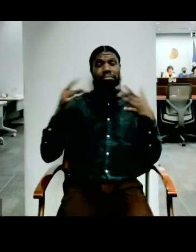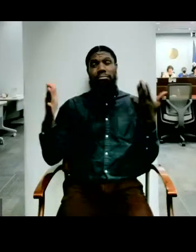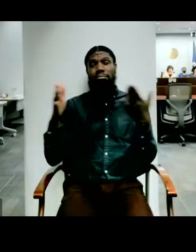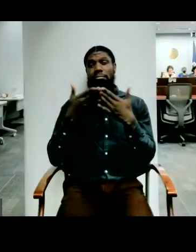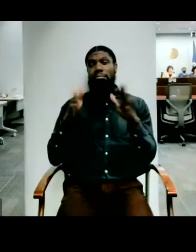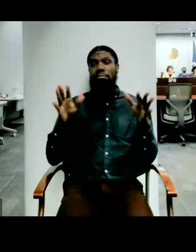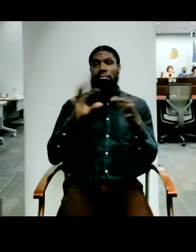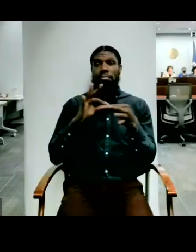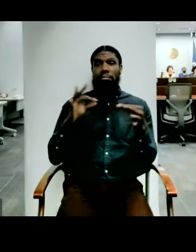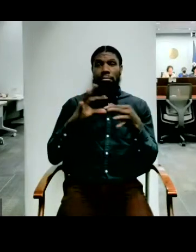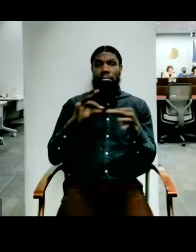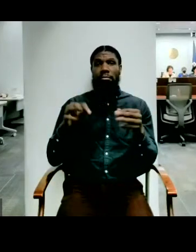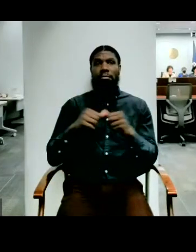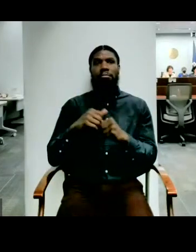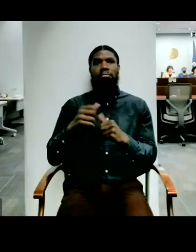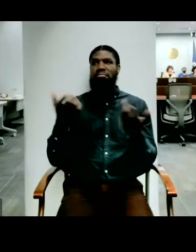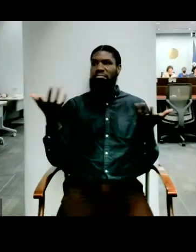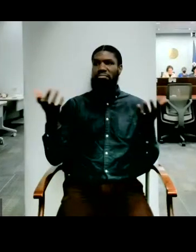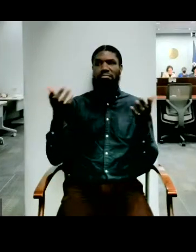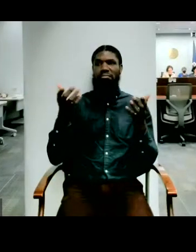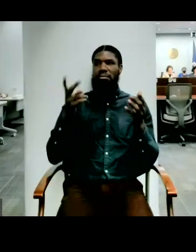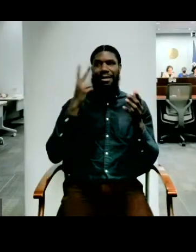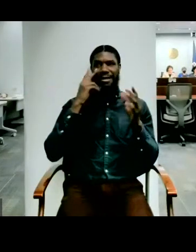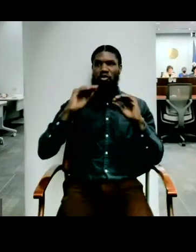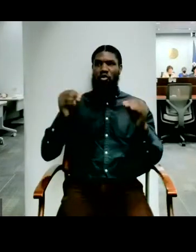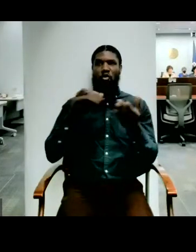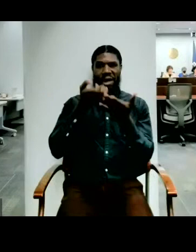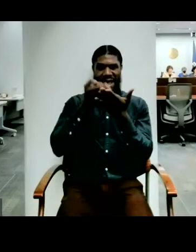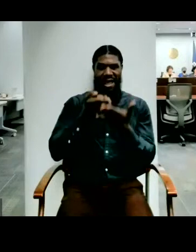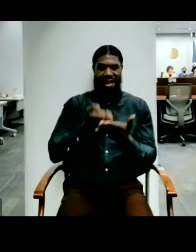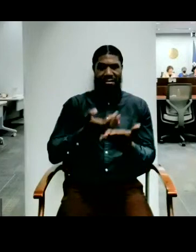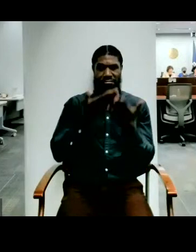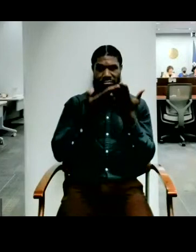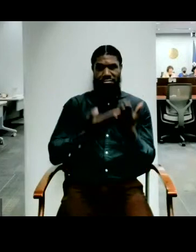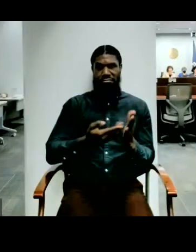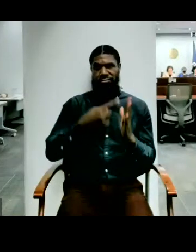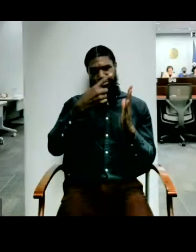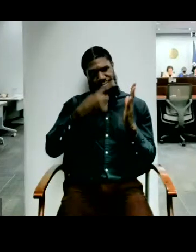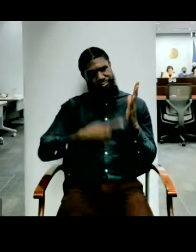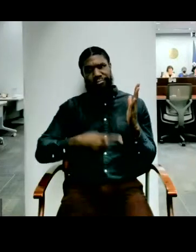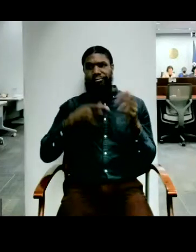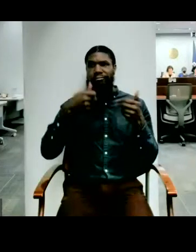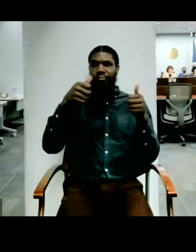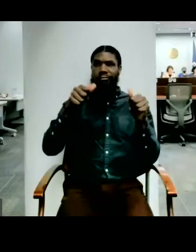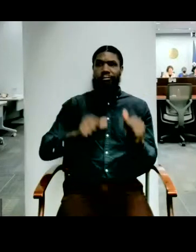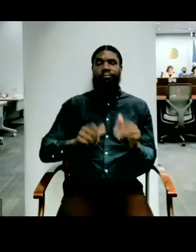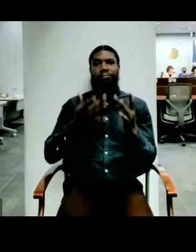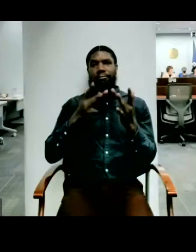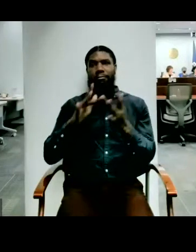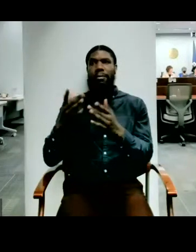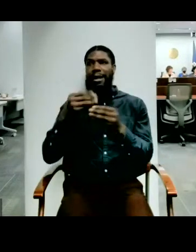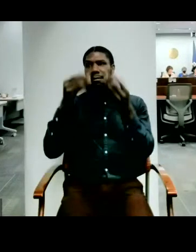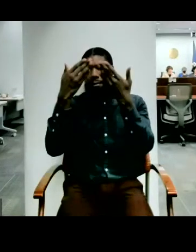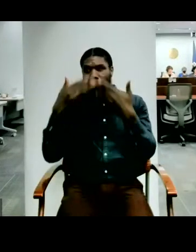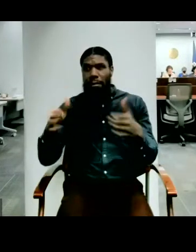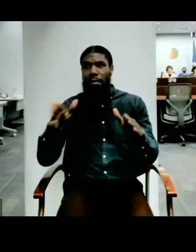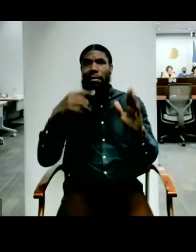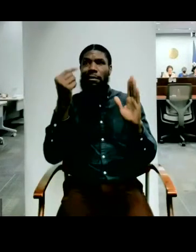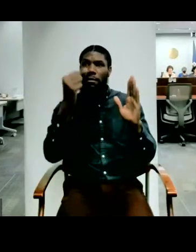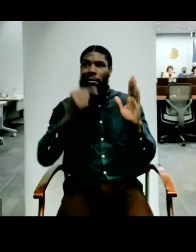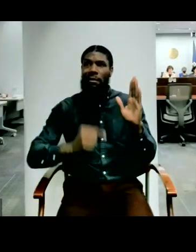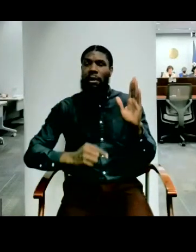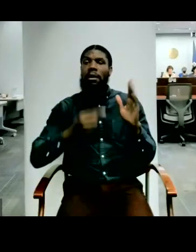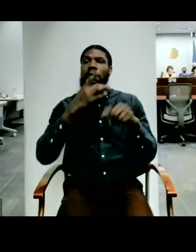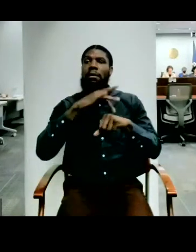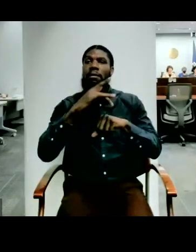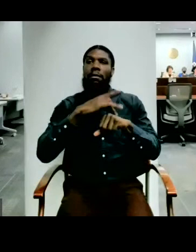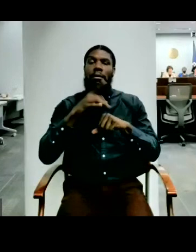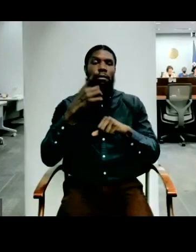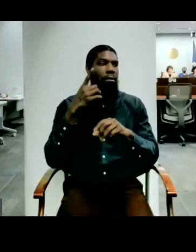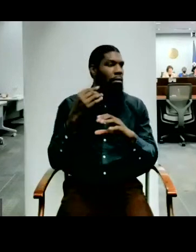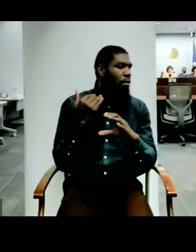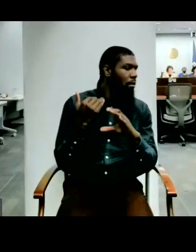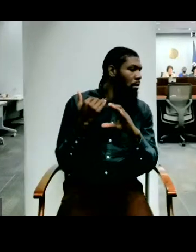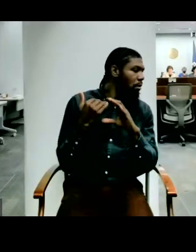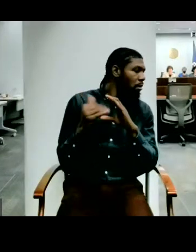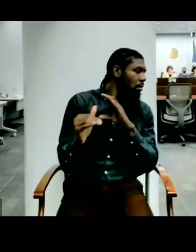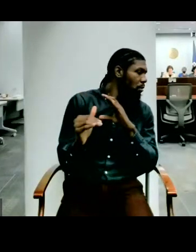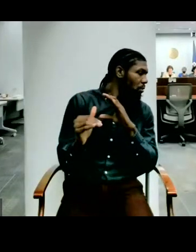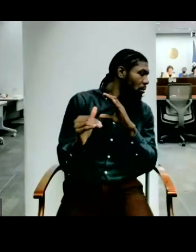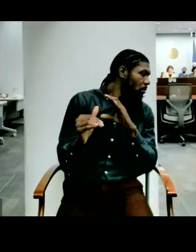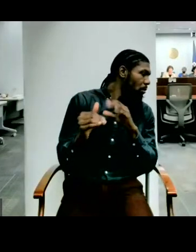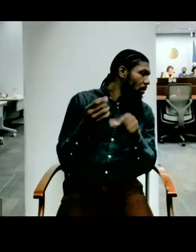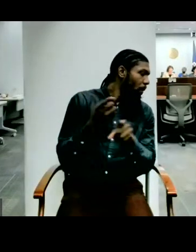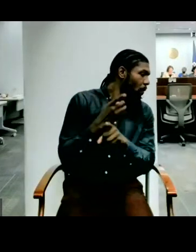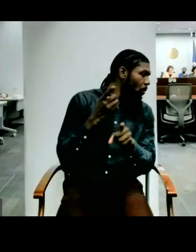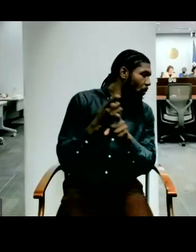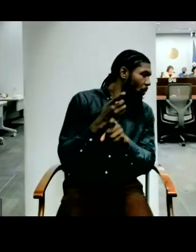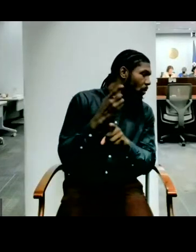I see no evidence that posting on our website publicizing an invite inbox to which people can